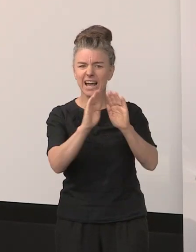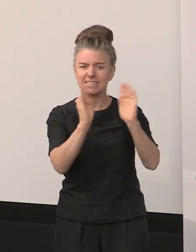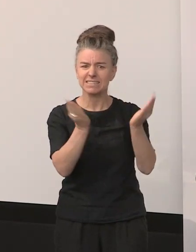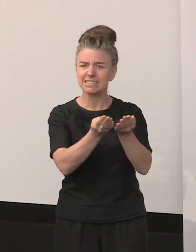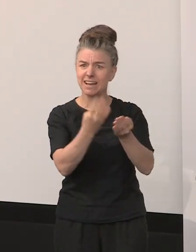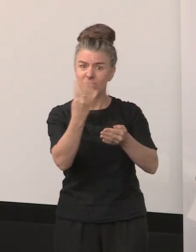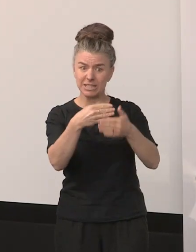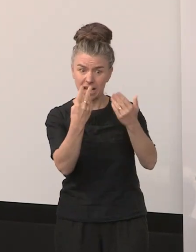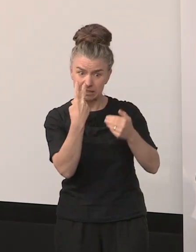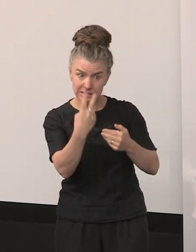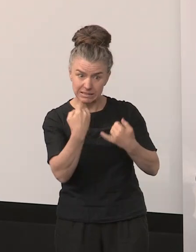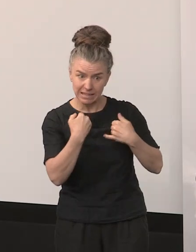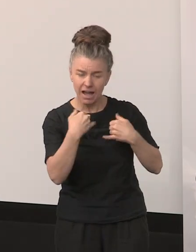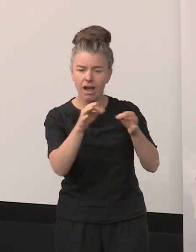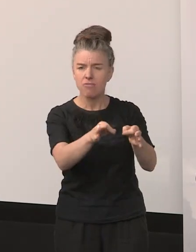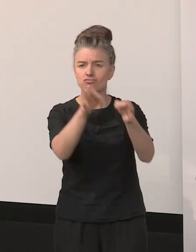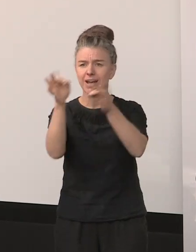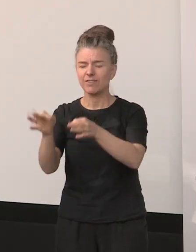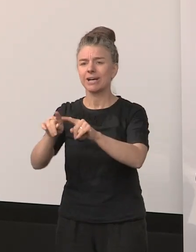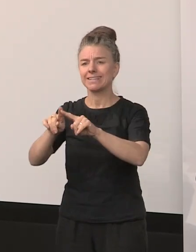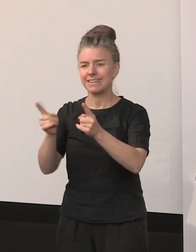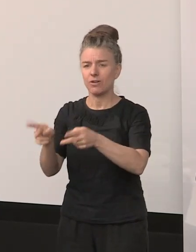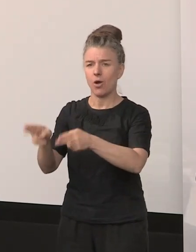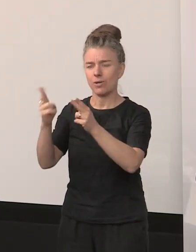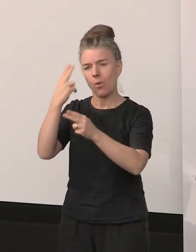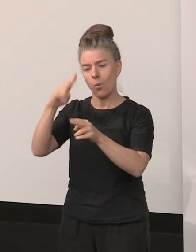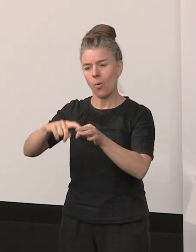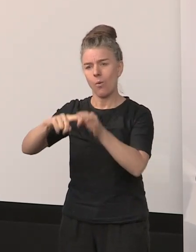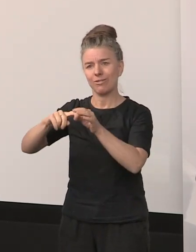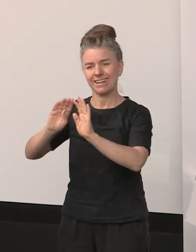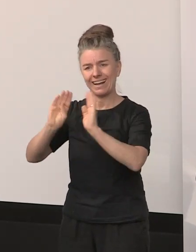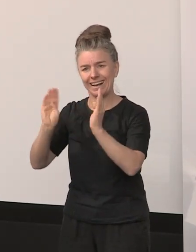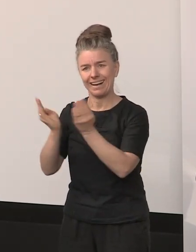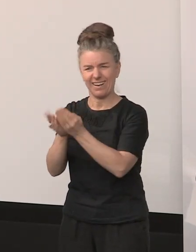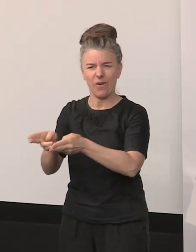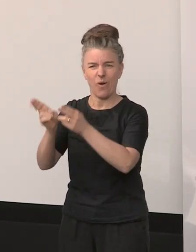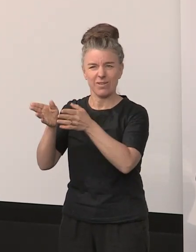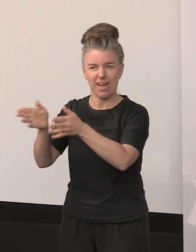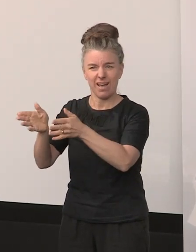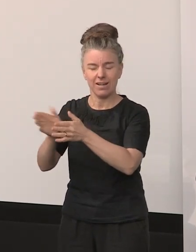with anyone who develops any symptoms during their 14-day